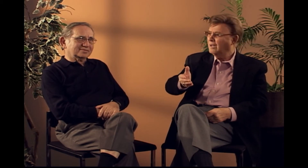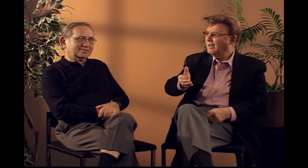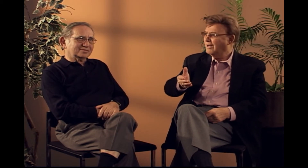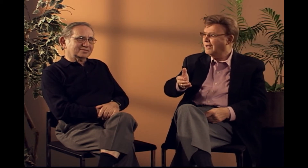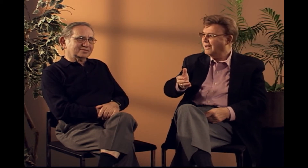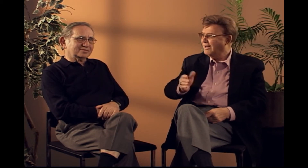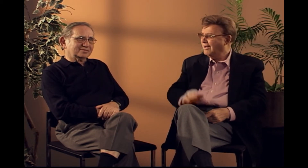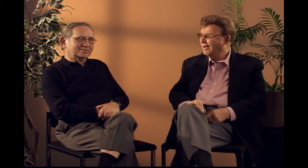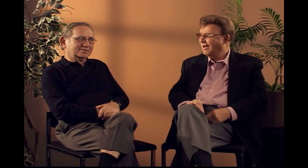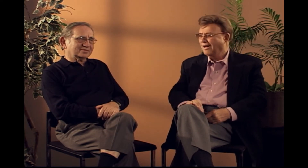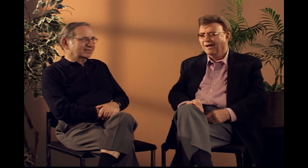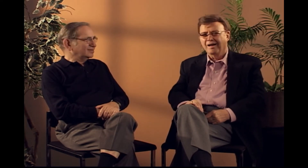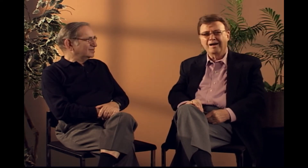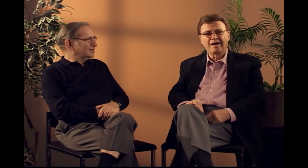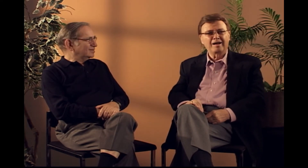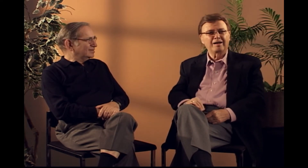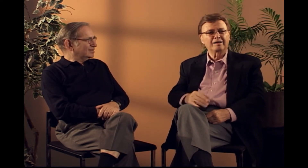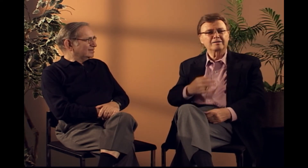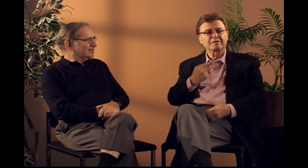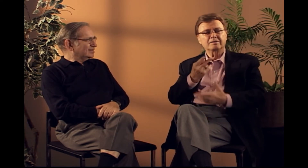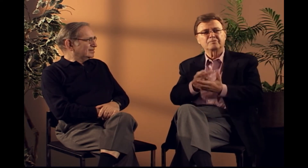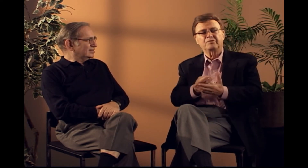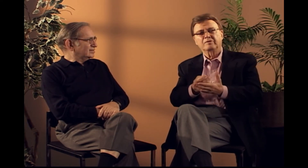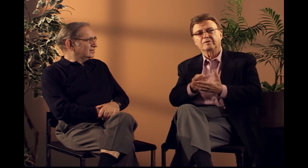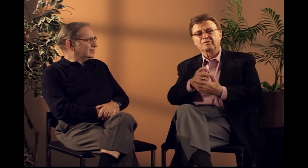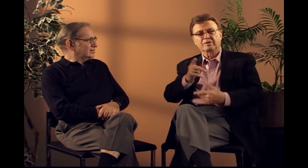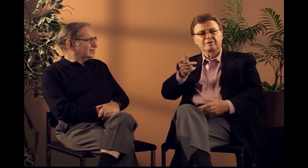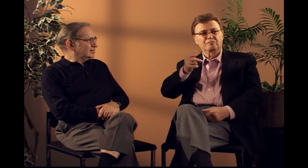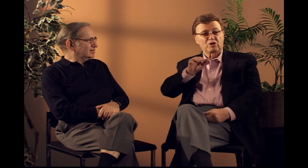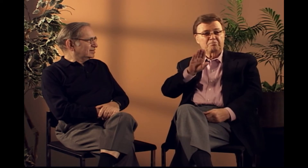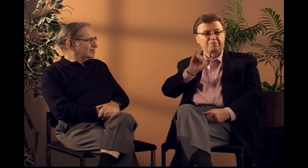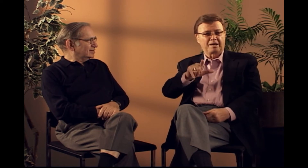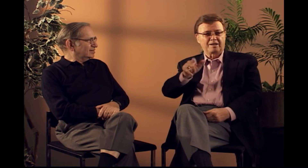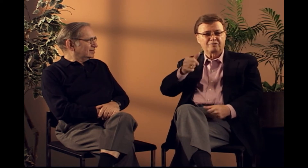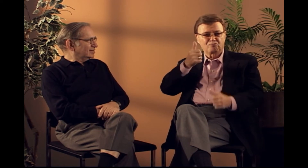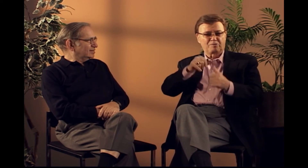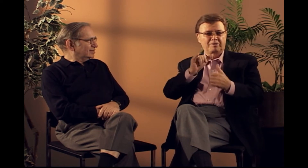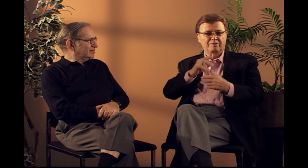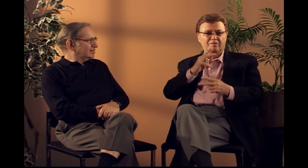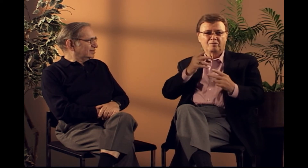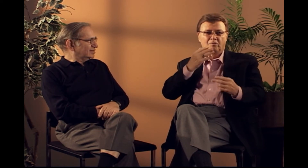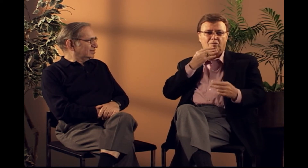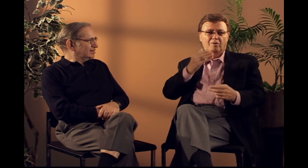[ Chuckling ] We laughed and laughed.